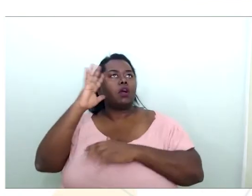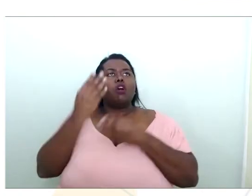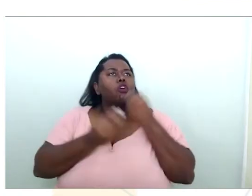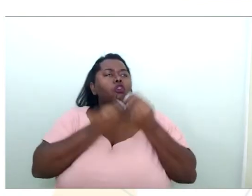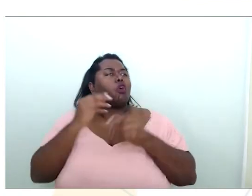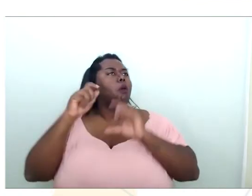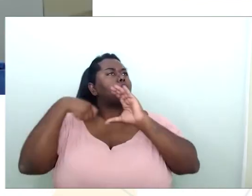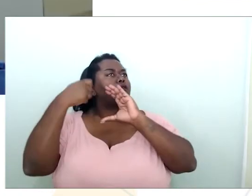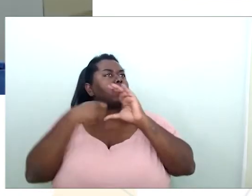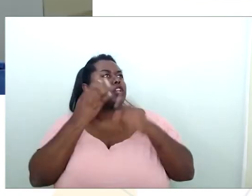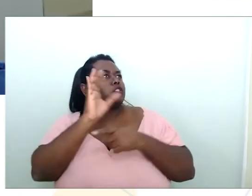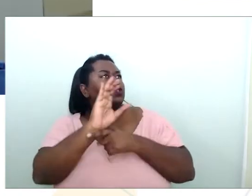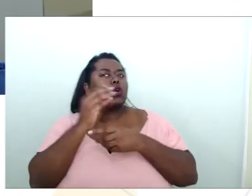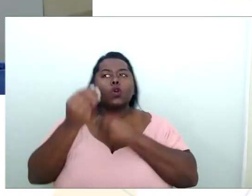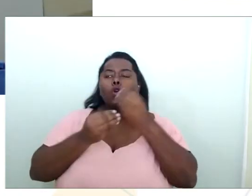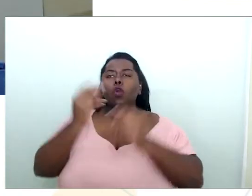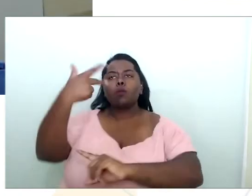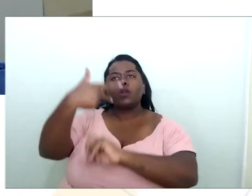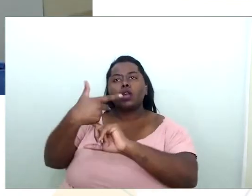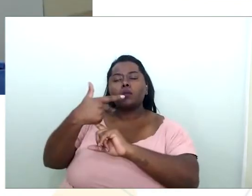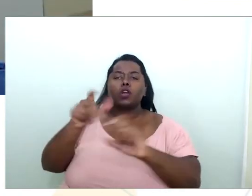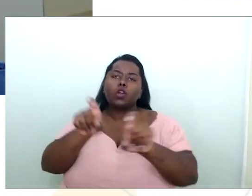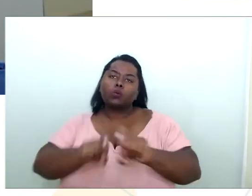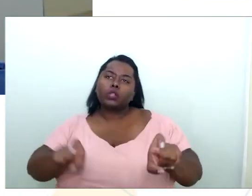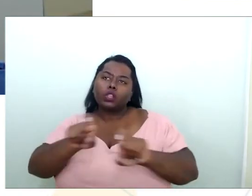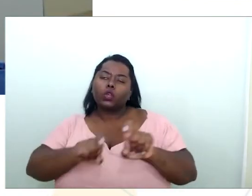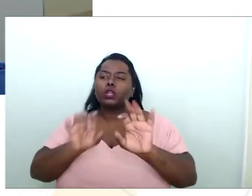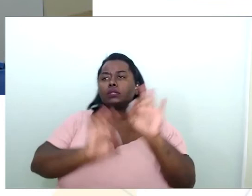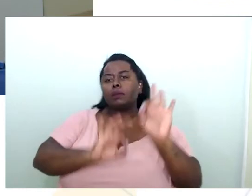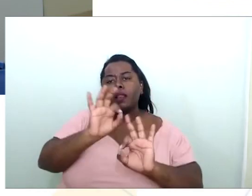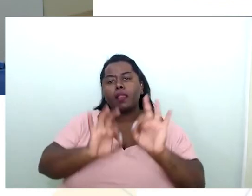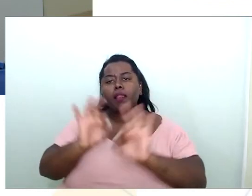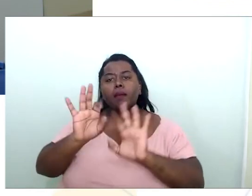computers but we don't think about okay haven't you thought about how an